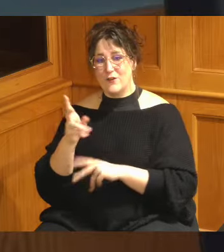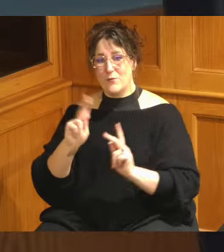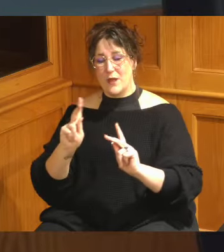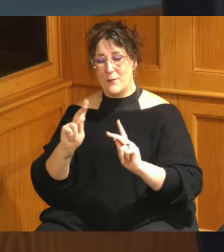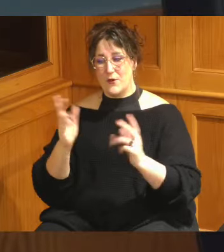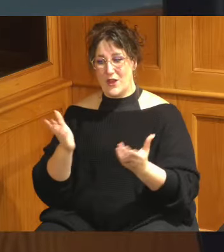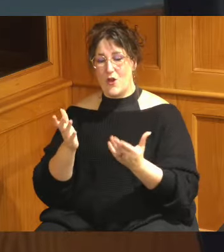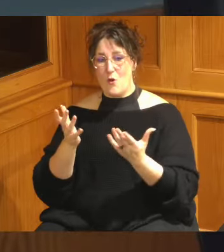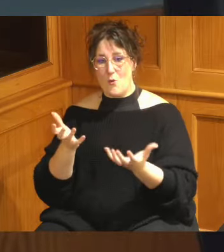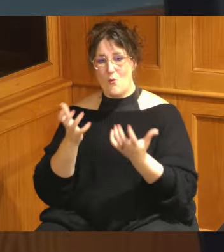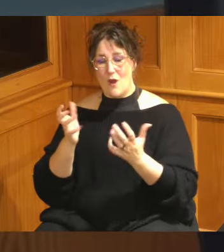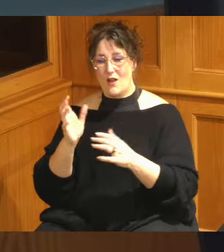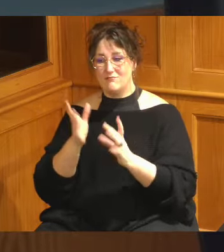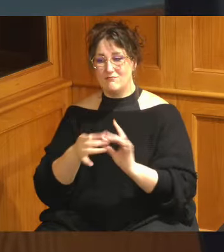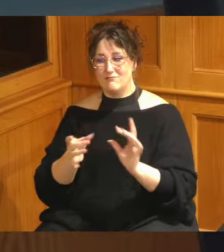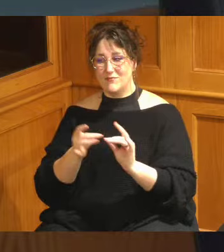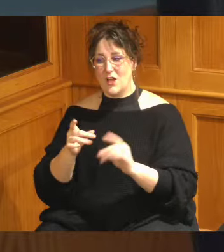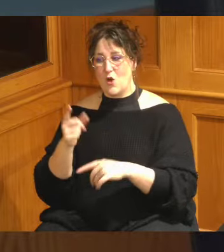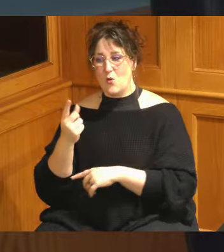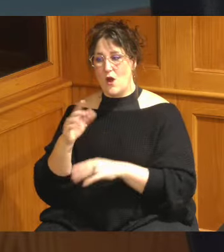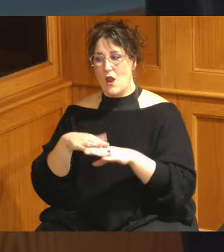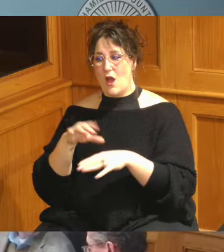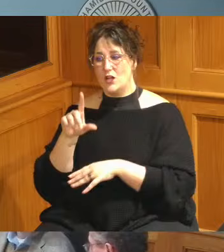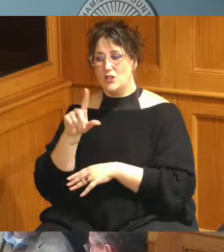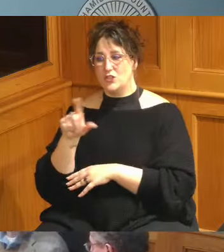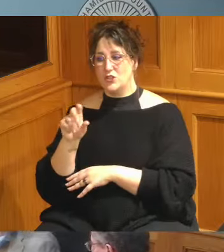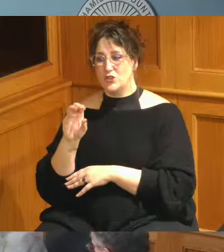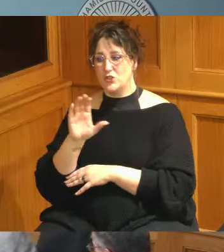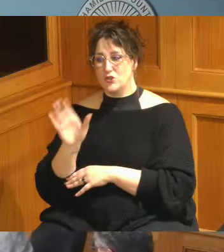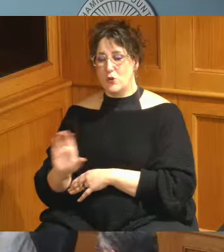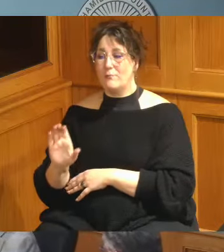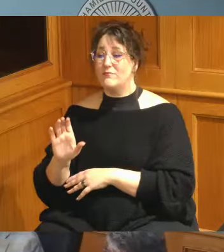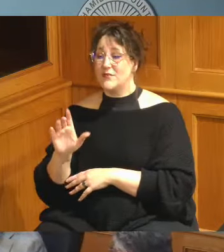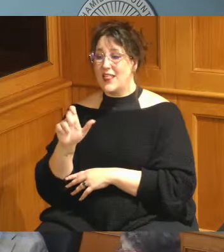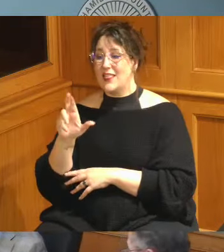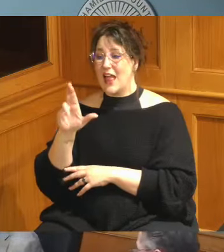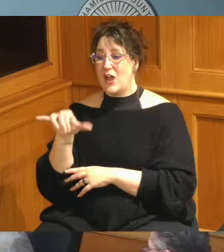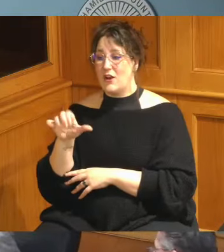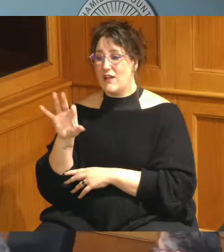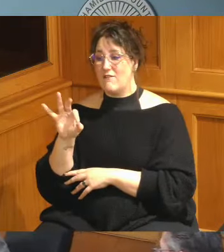and then we've got one on Zoom. Larry Falkin, you're at the top of my list. You've got the